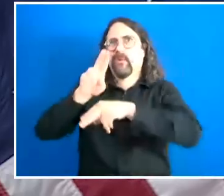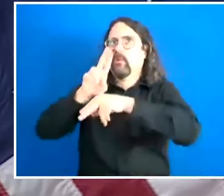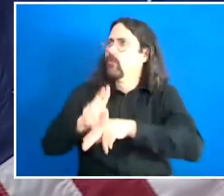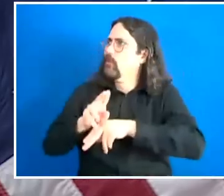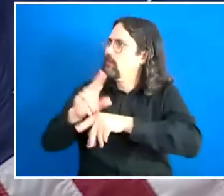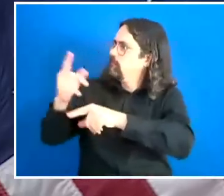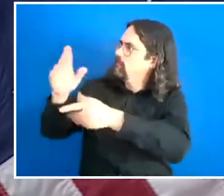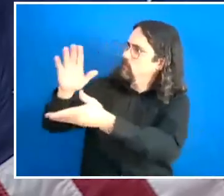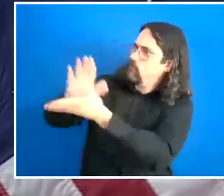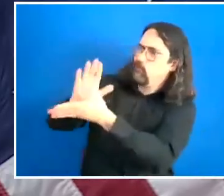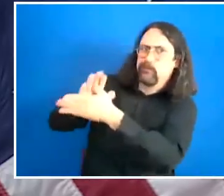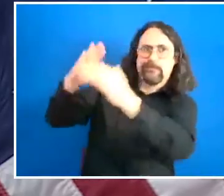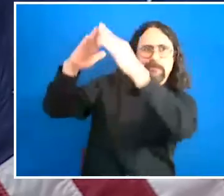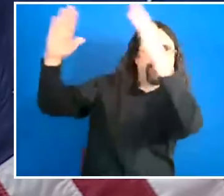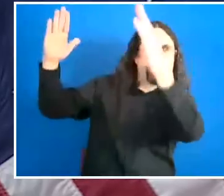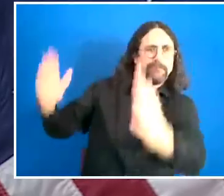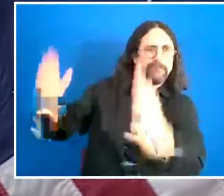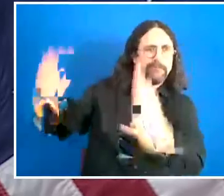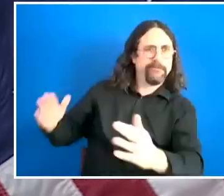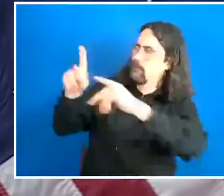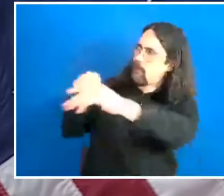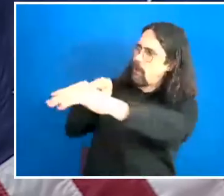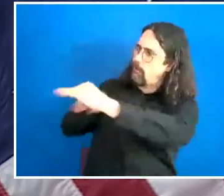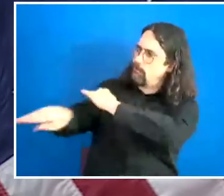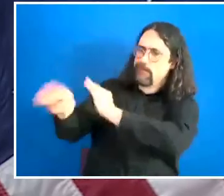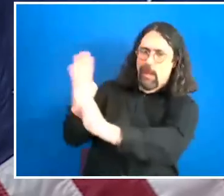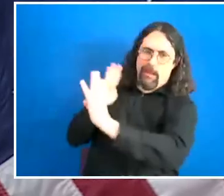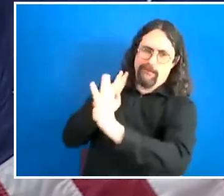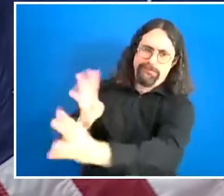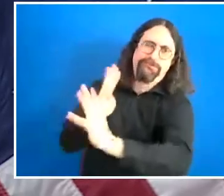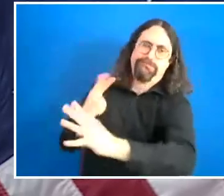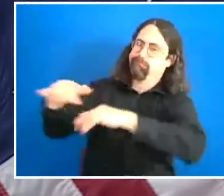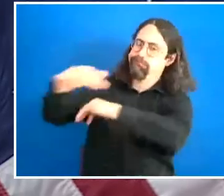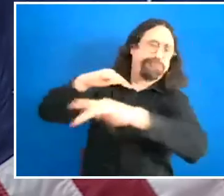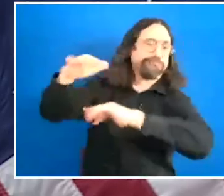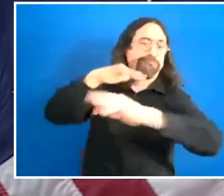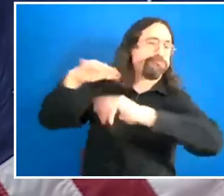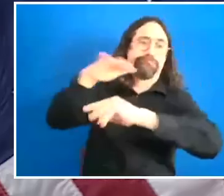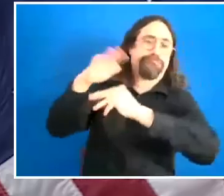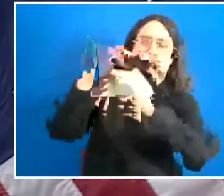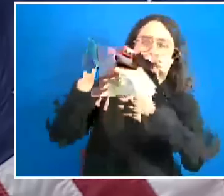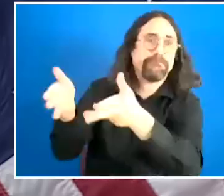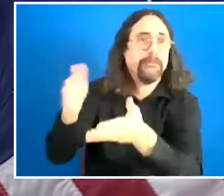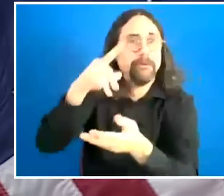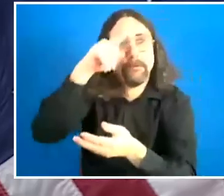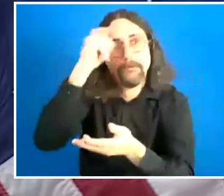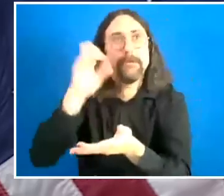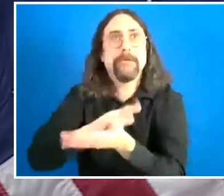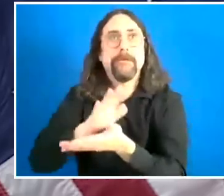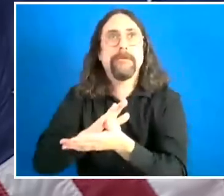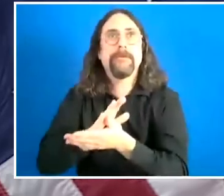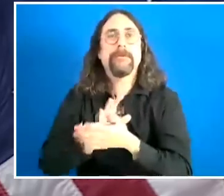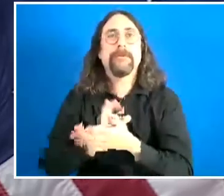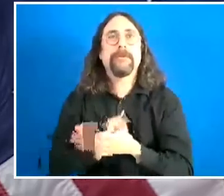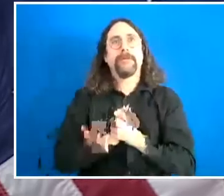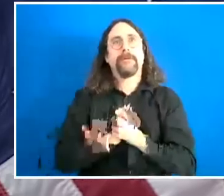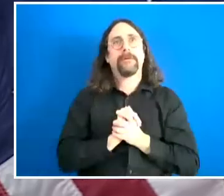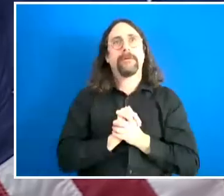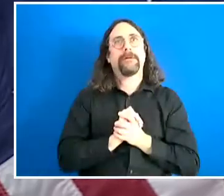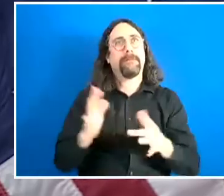L AL-- I THINK THE THING A LOT OF US WE'RE USED TO IS A RELATIVELY FEW